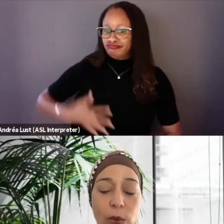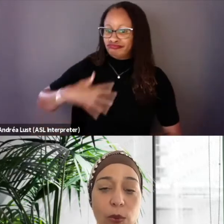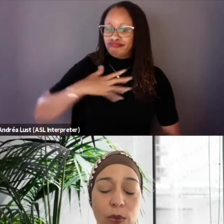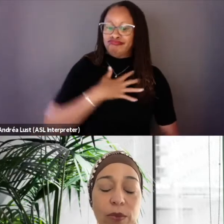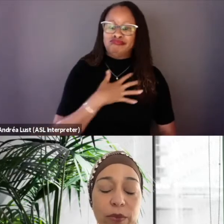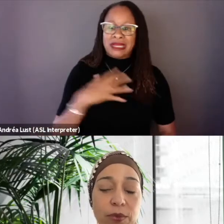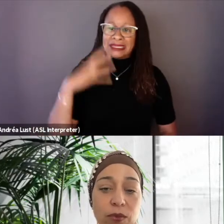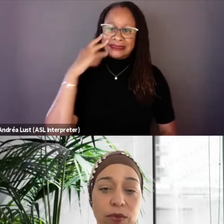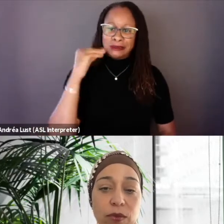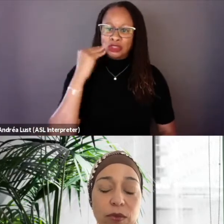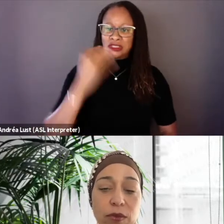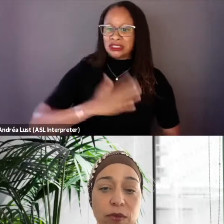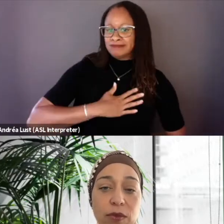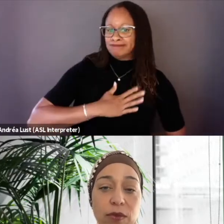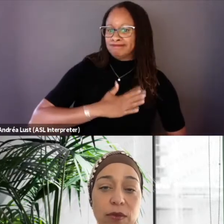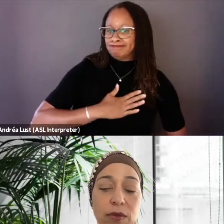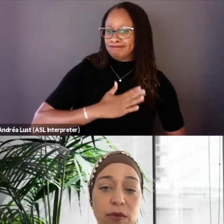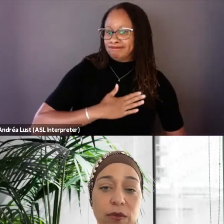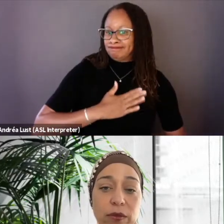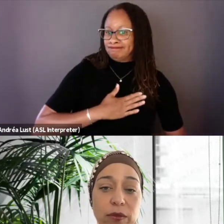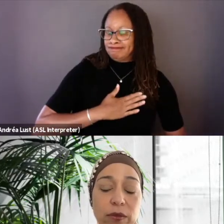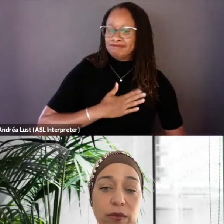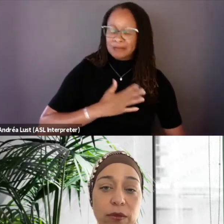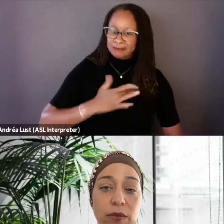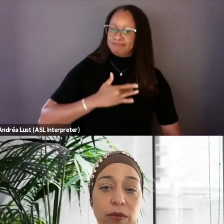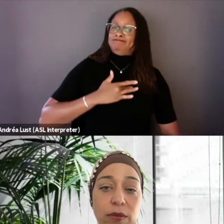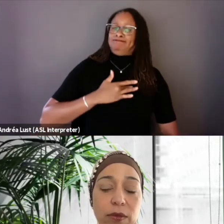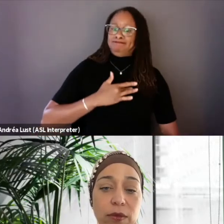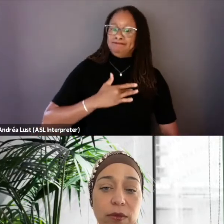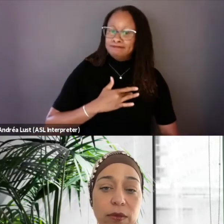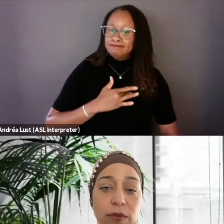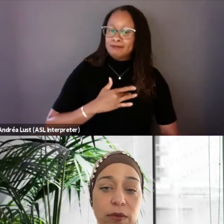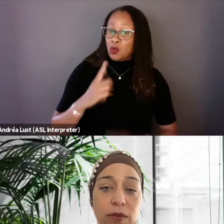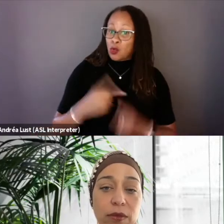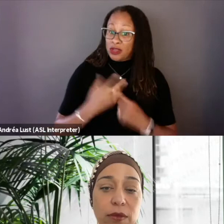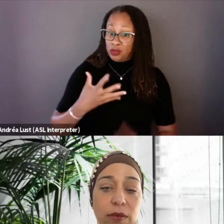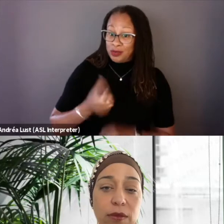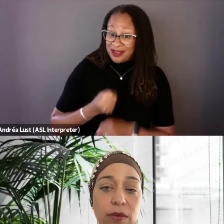And when you get a sense of the contemporary aspect